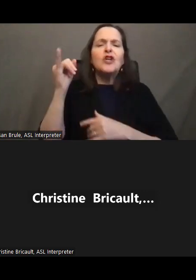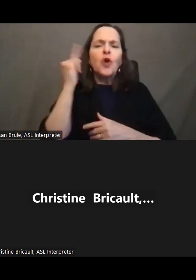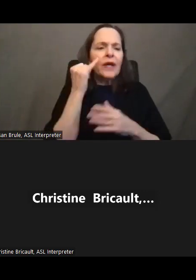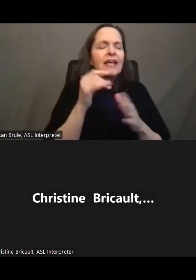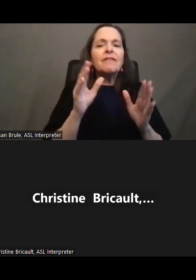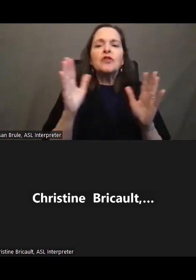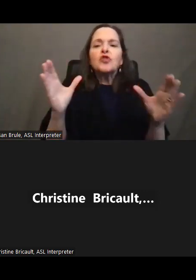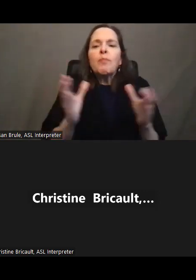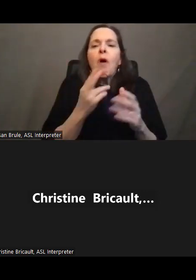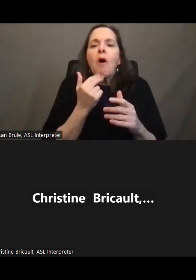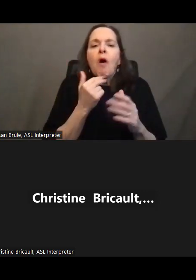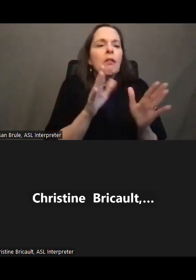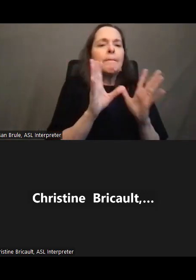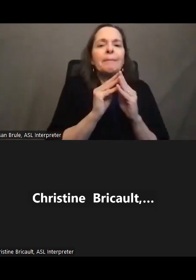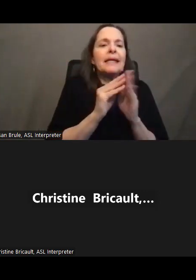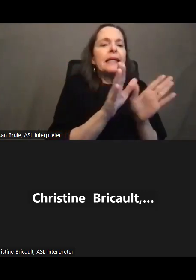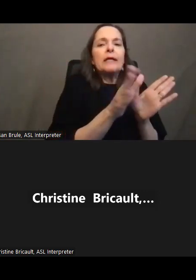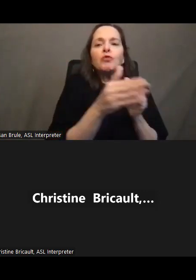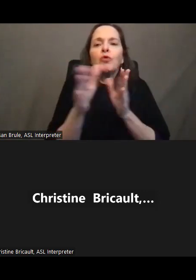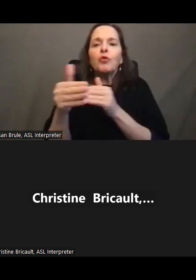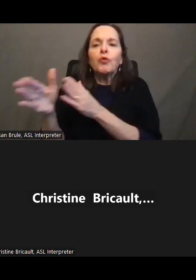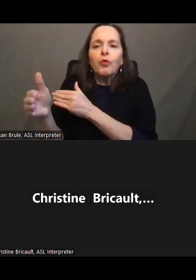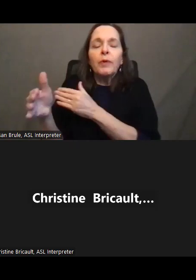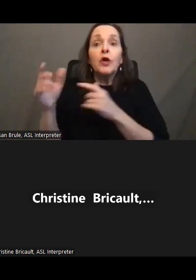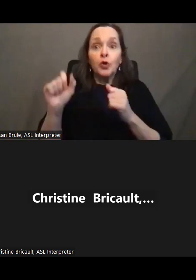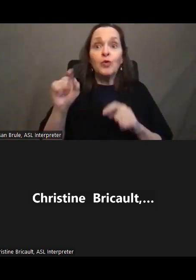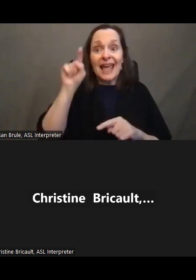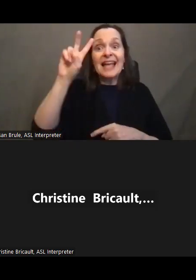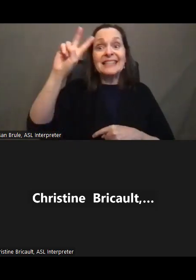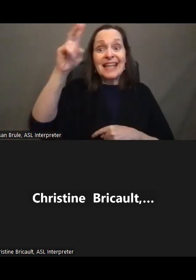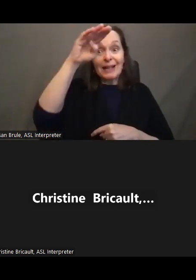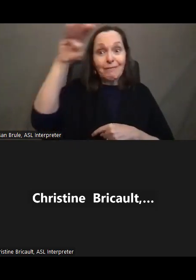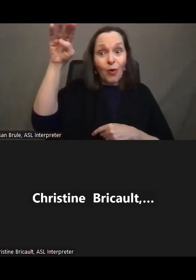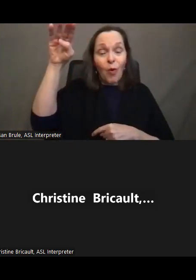people with disabilities. Yeah. Yeah, exactly.